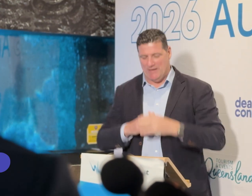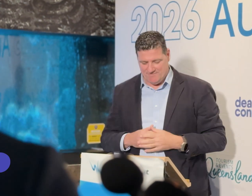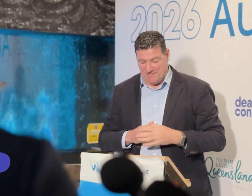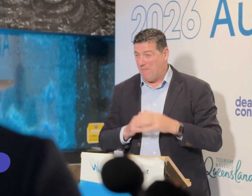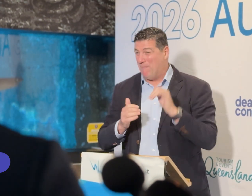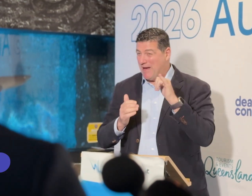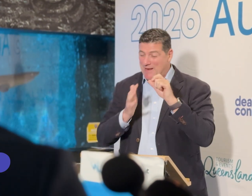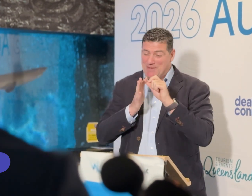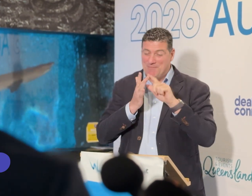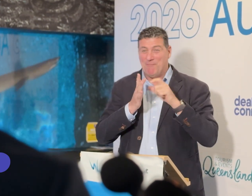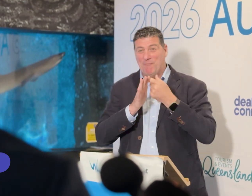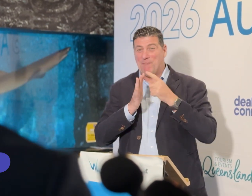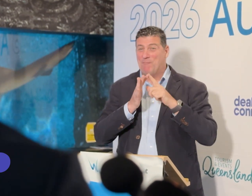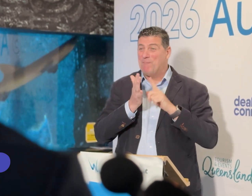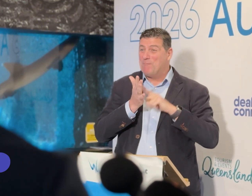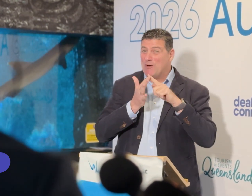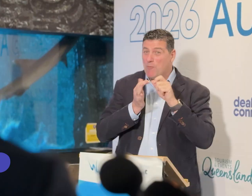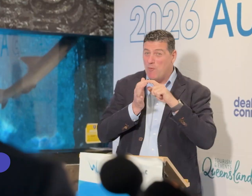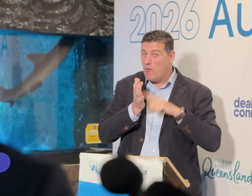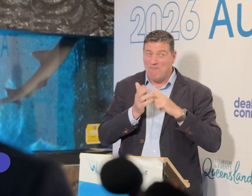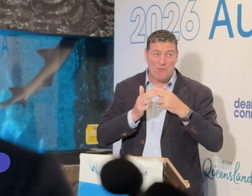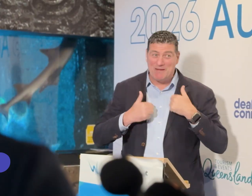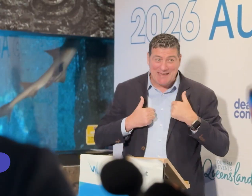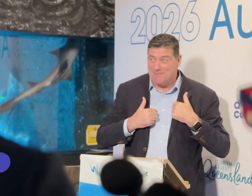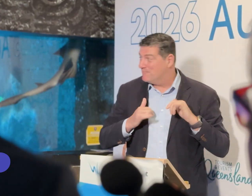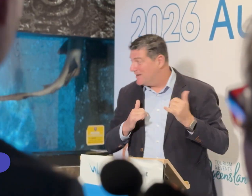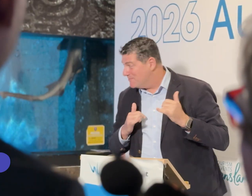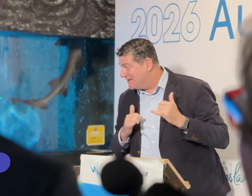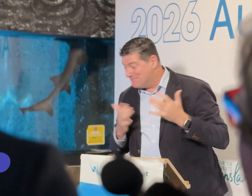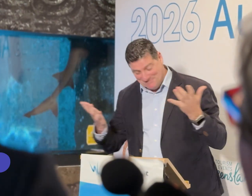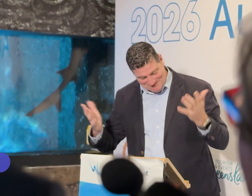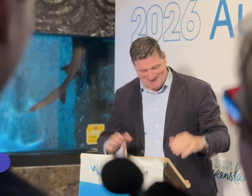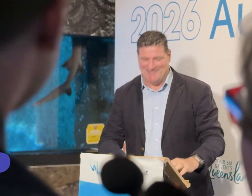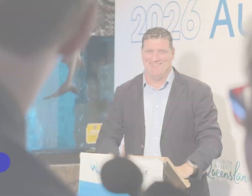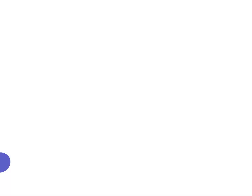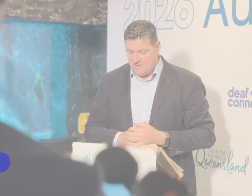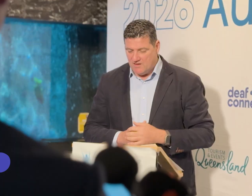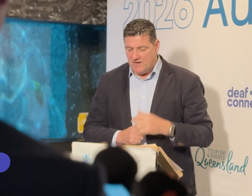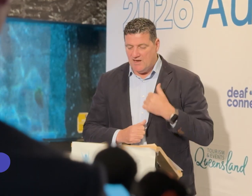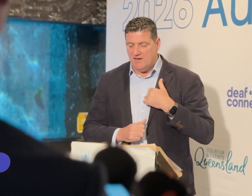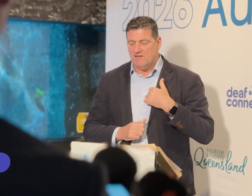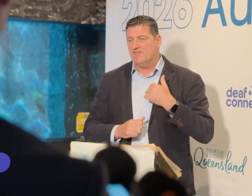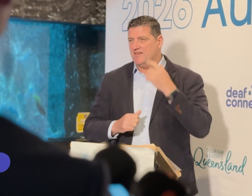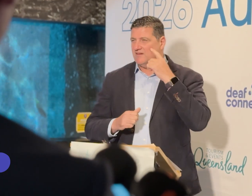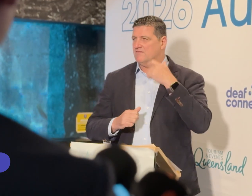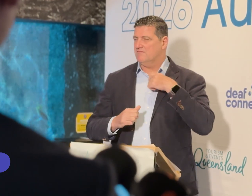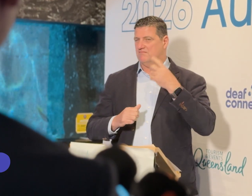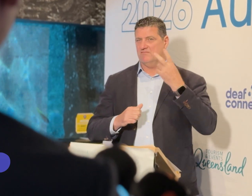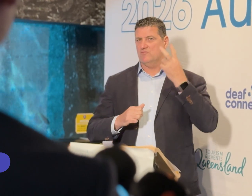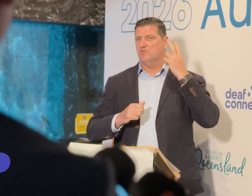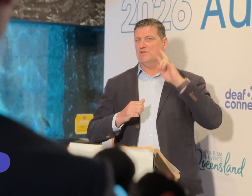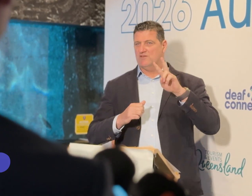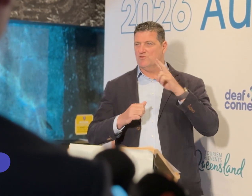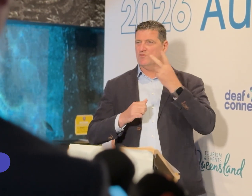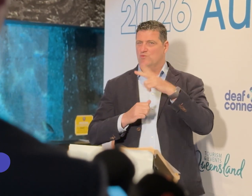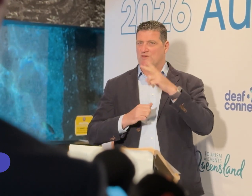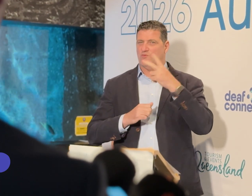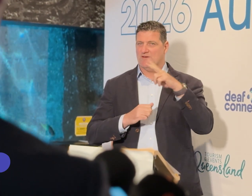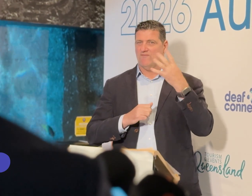and the like, and maybe we'll see pickleball one day. For members like myself. So 2024